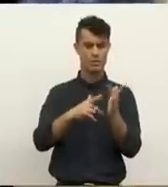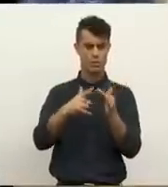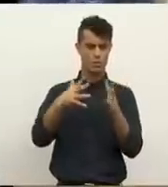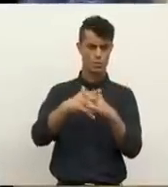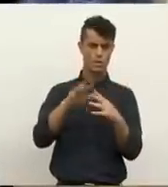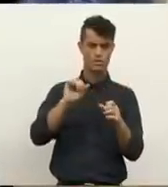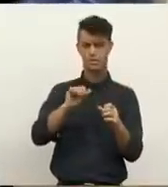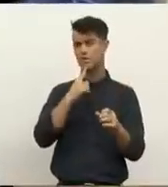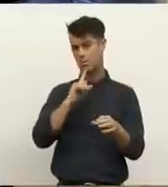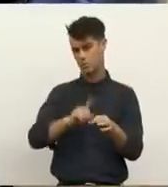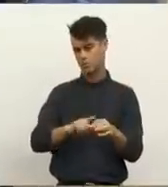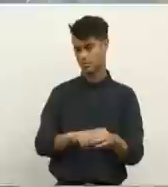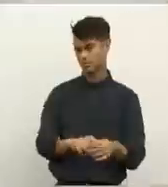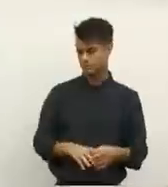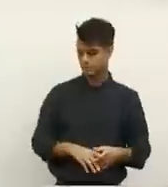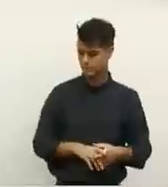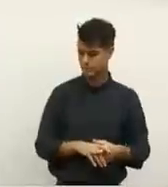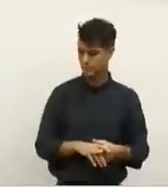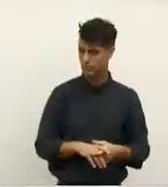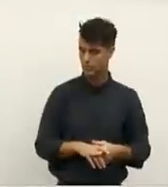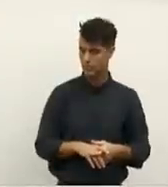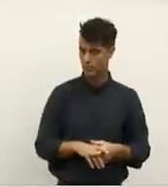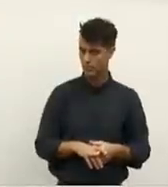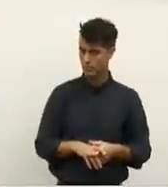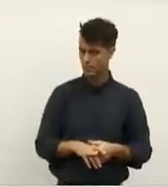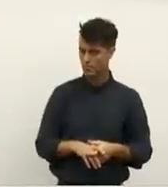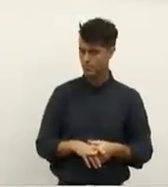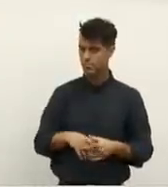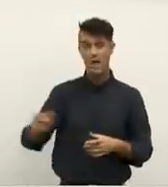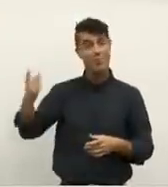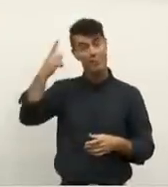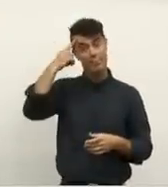Absolutely. So I think the question that Tanya raised is,